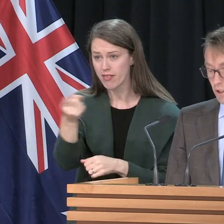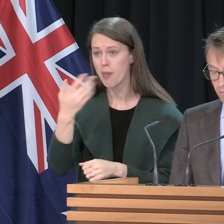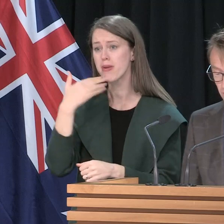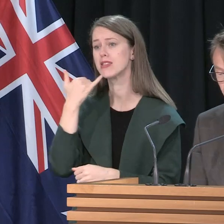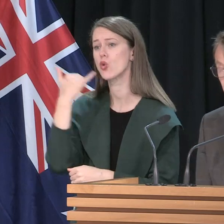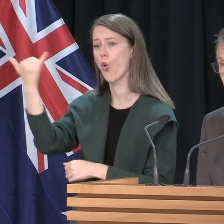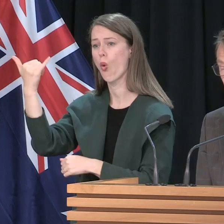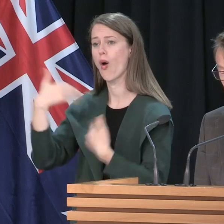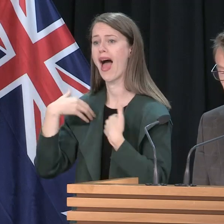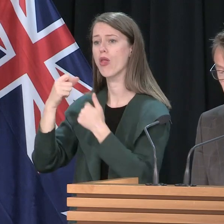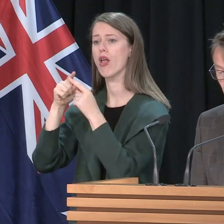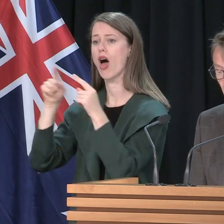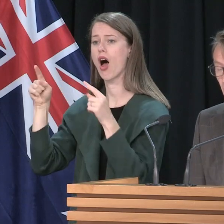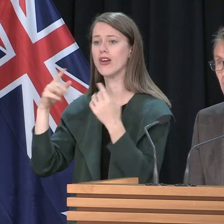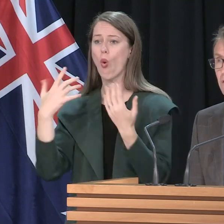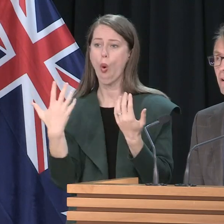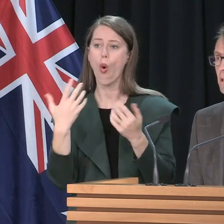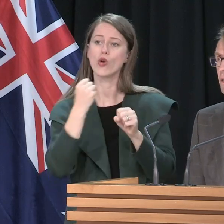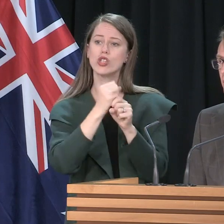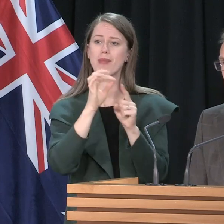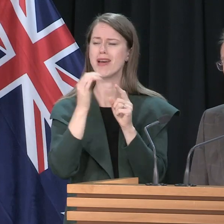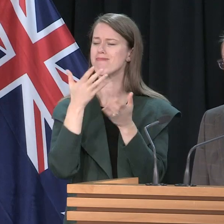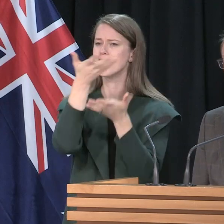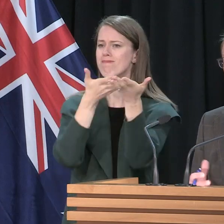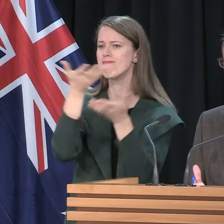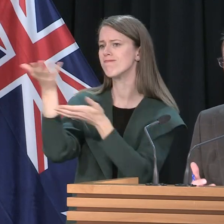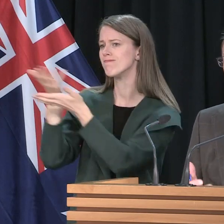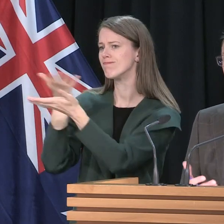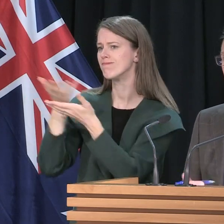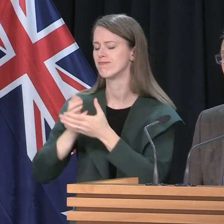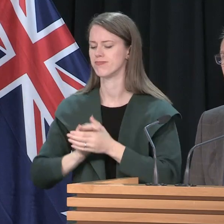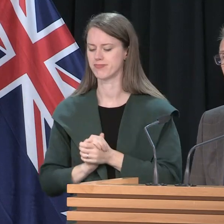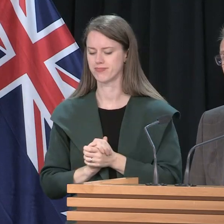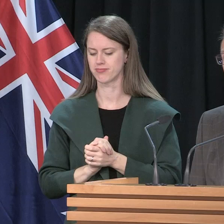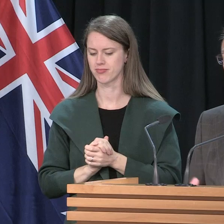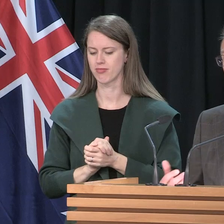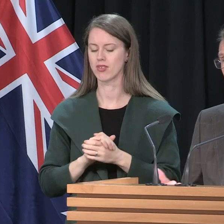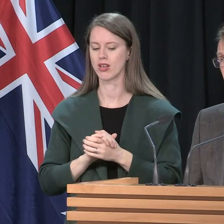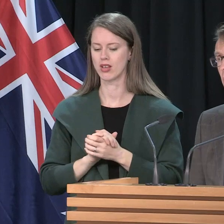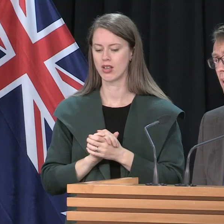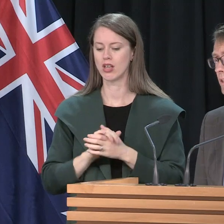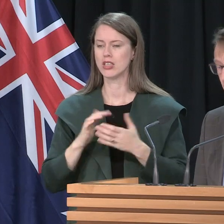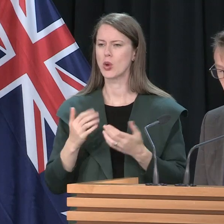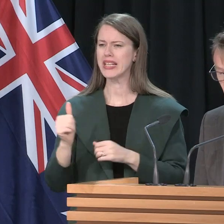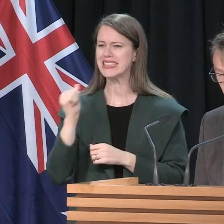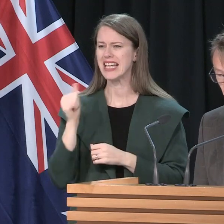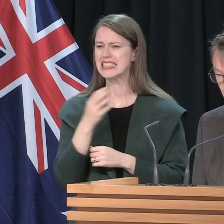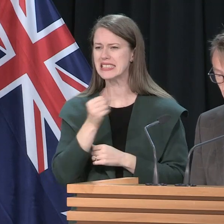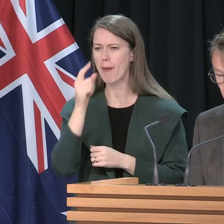symptoms during this cough and cold season over winter, do call Healthline or your GP to get advice about getting a